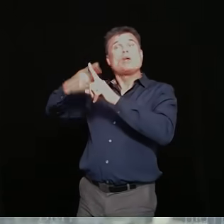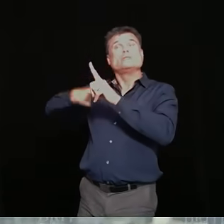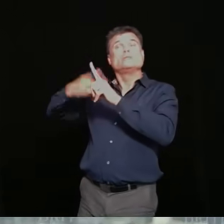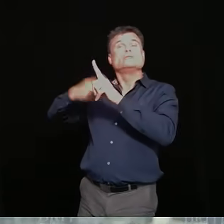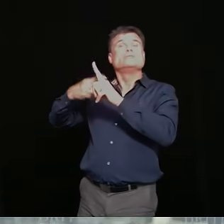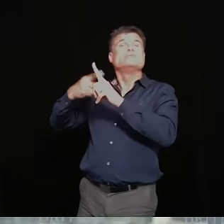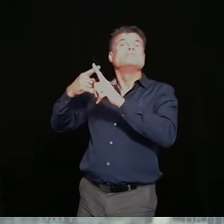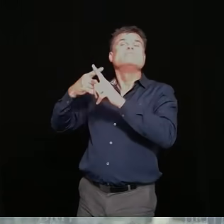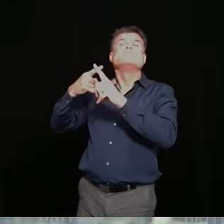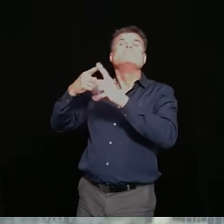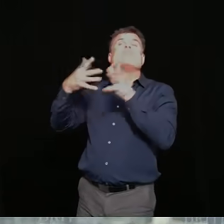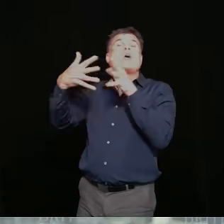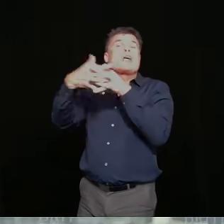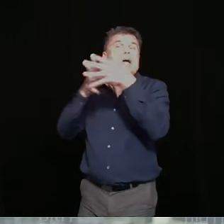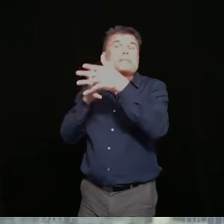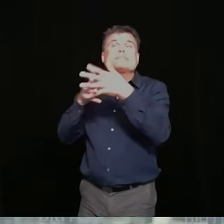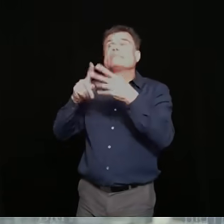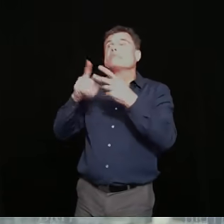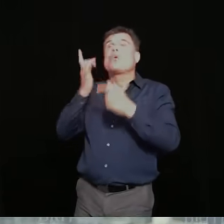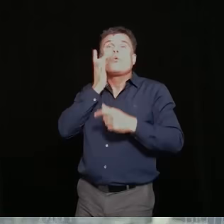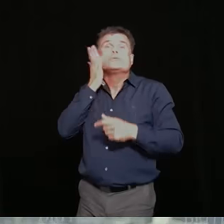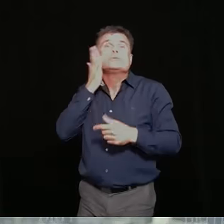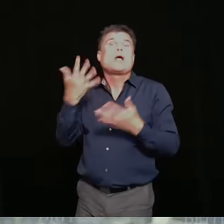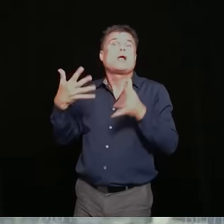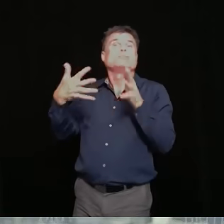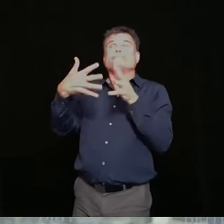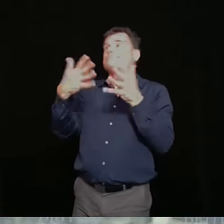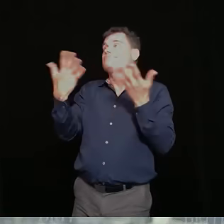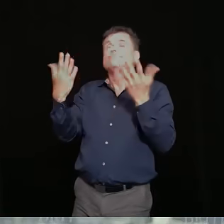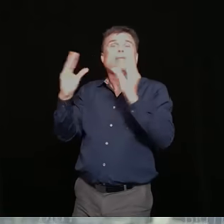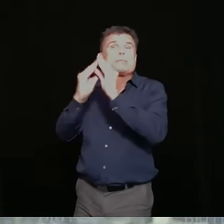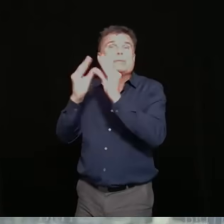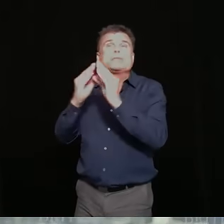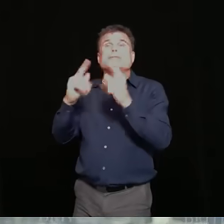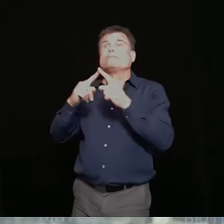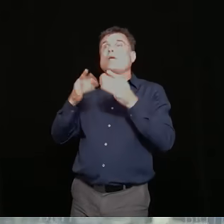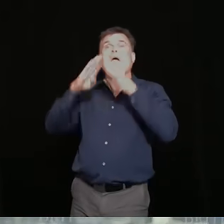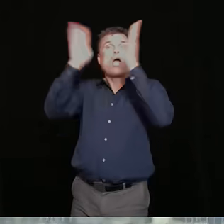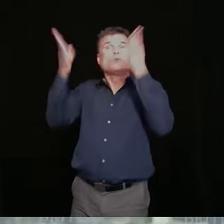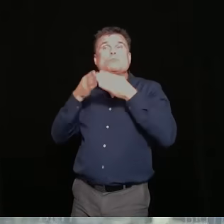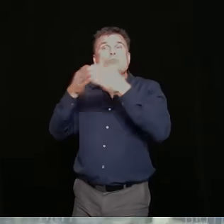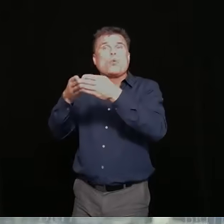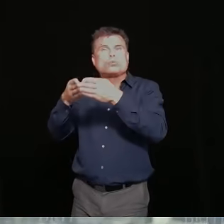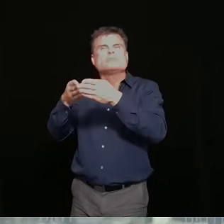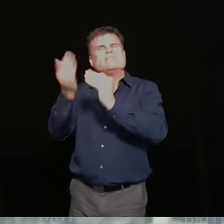It is a challenge to depict a sort of three-dimensional model on a graph